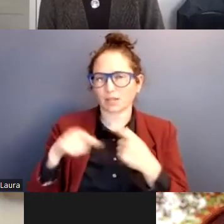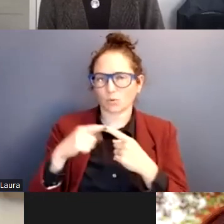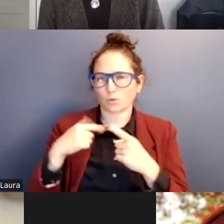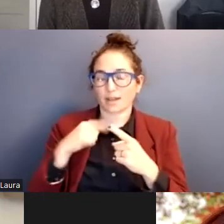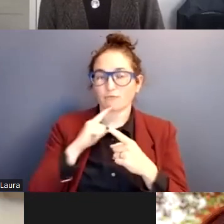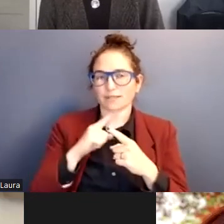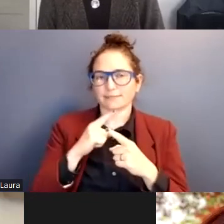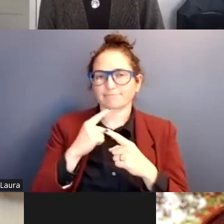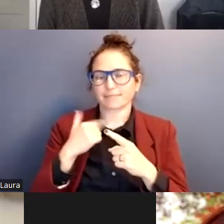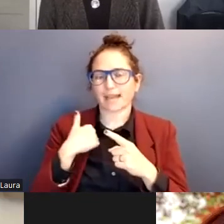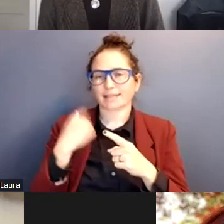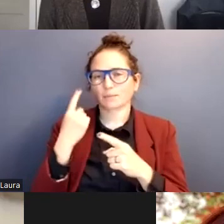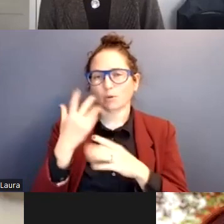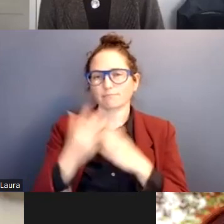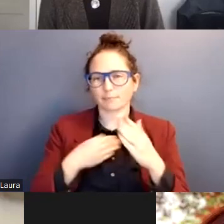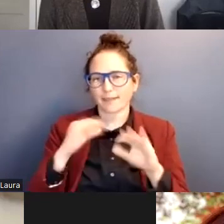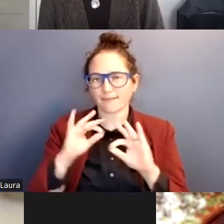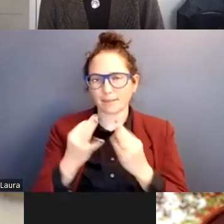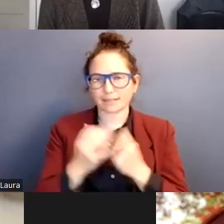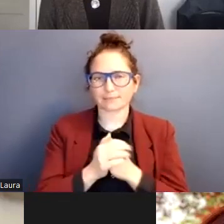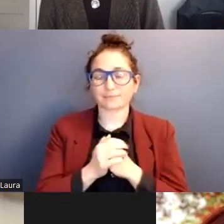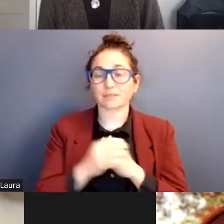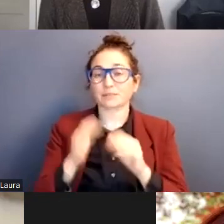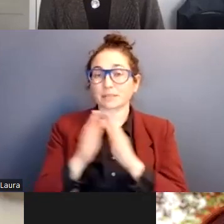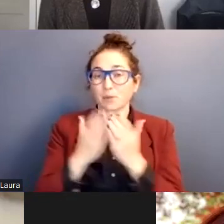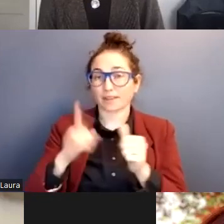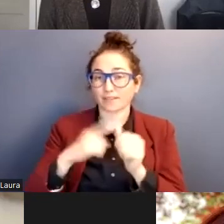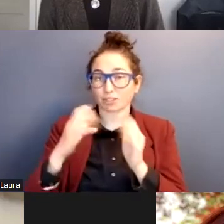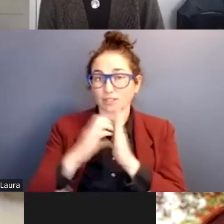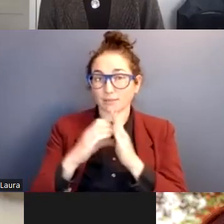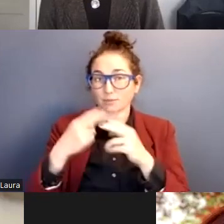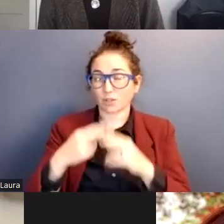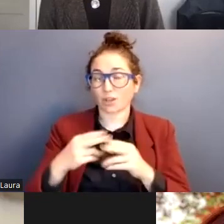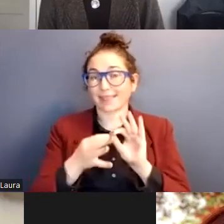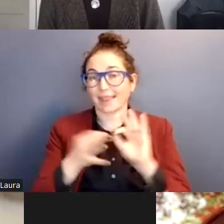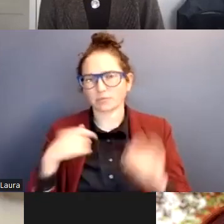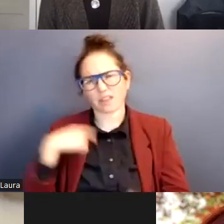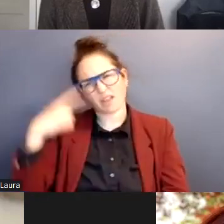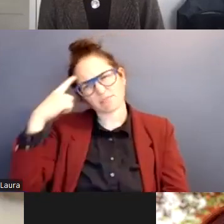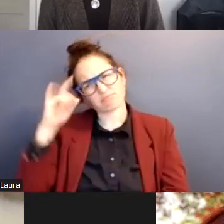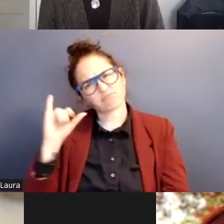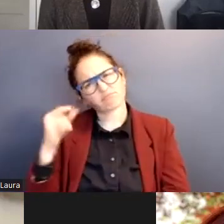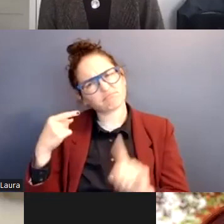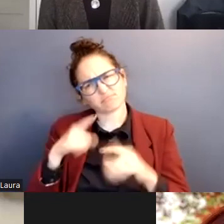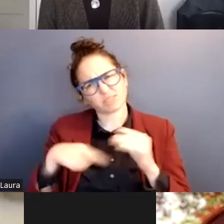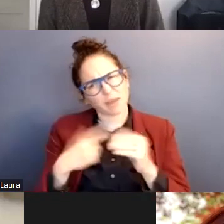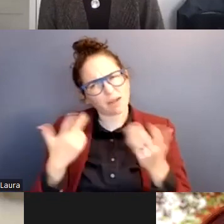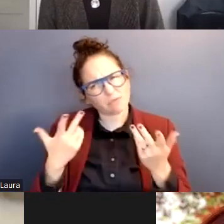in my family. And it was a book in the first chapter was titled language. And I thought, What is this about? And in the English